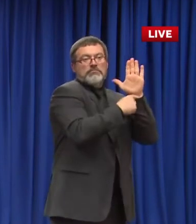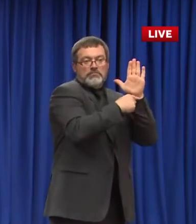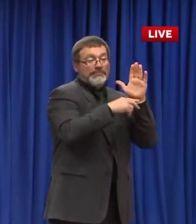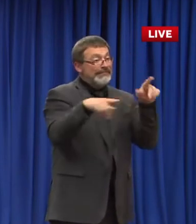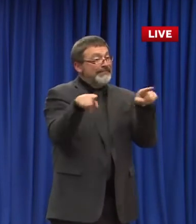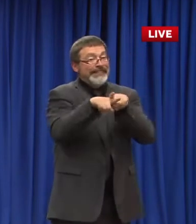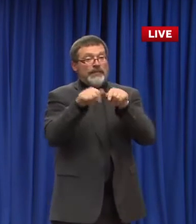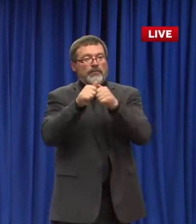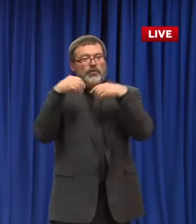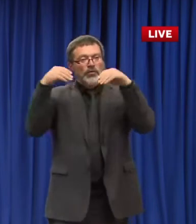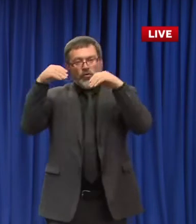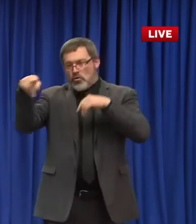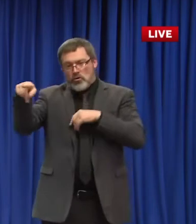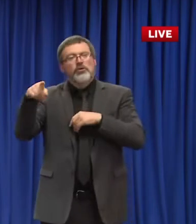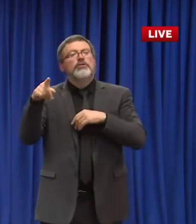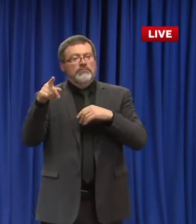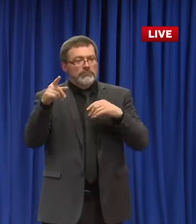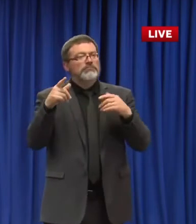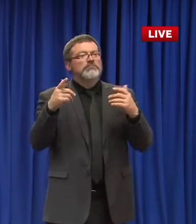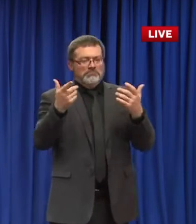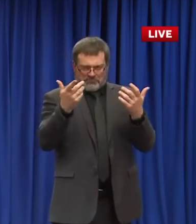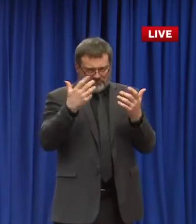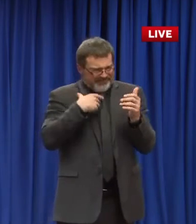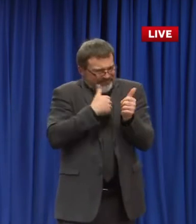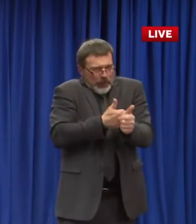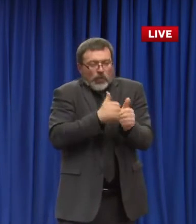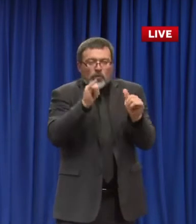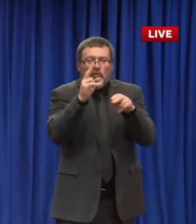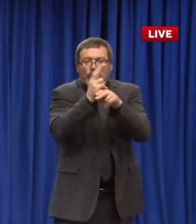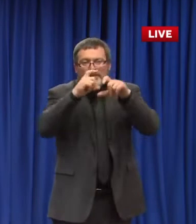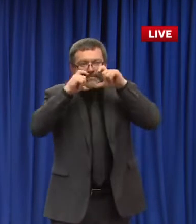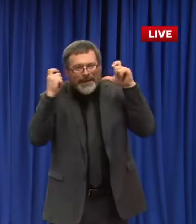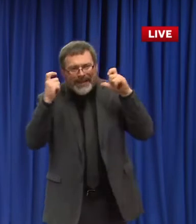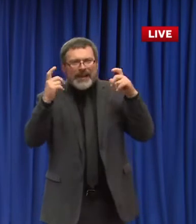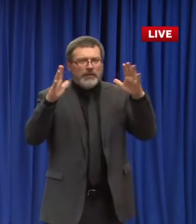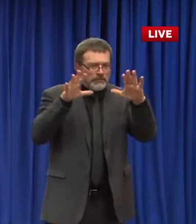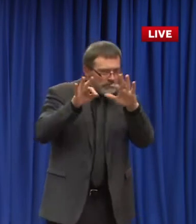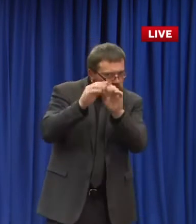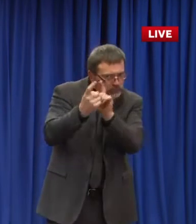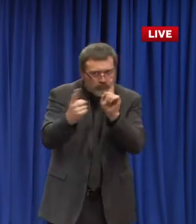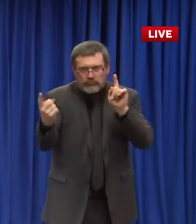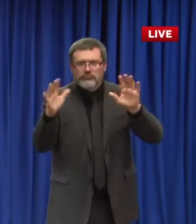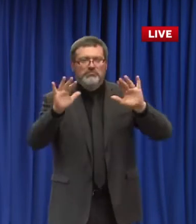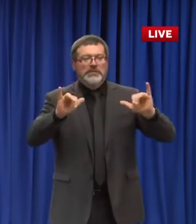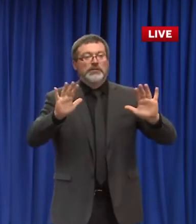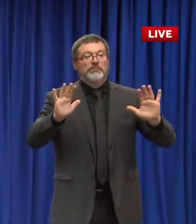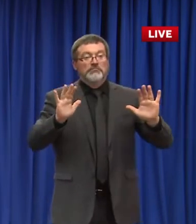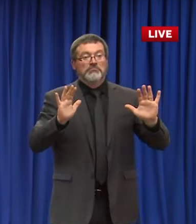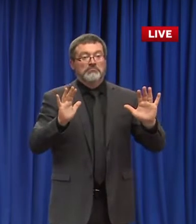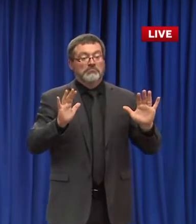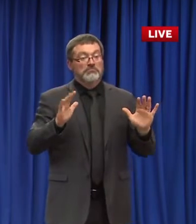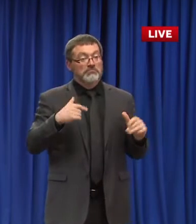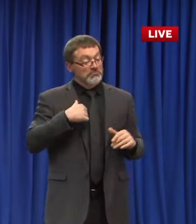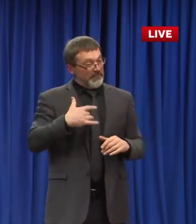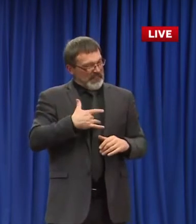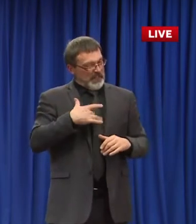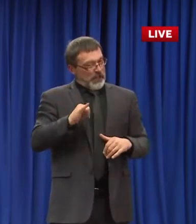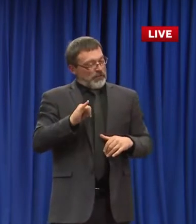WELL SAME WITH RETAIL IF THERE’S ANY RETAIL SHOPS ALONG THE BOULEVARD THAT MAY BE OPEN AGAIN, THEY’LL HAVE TO ADHERE TO ALL OF THOSE GUIDELINES AS WELL.